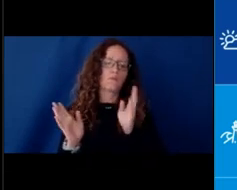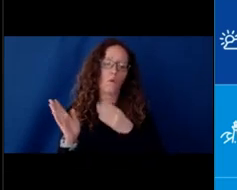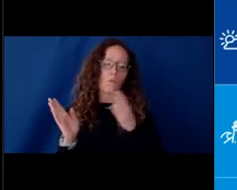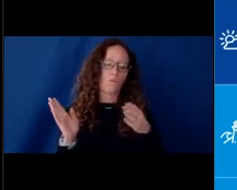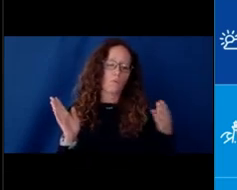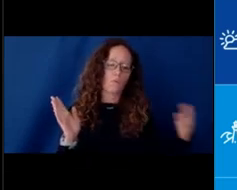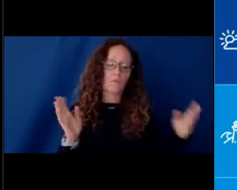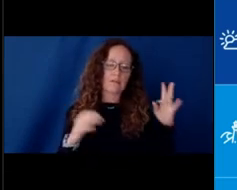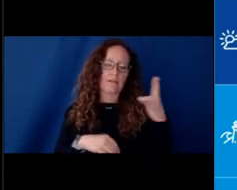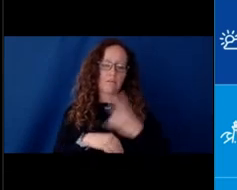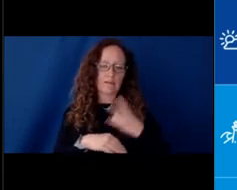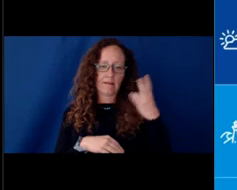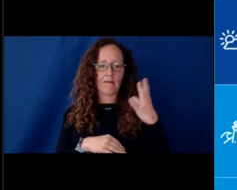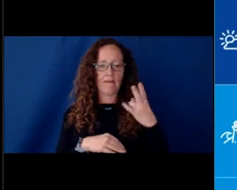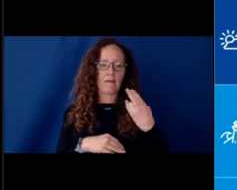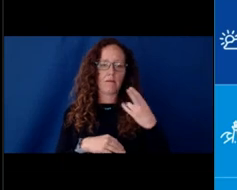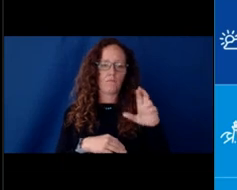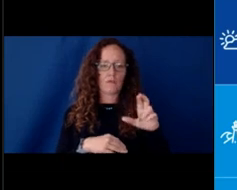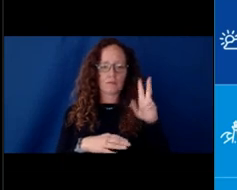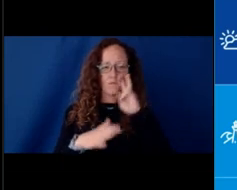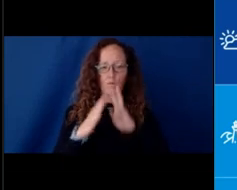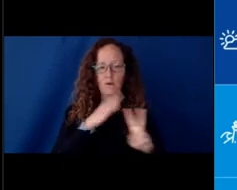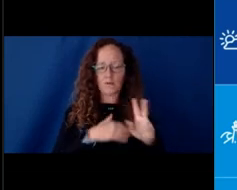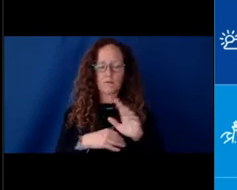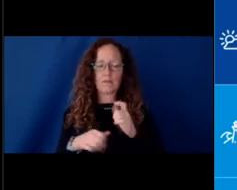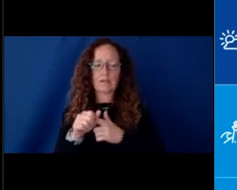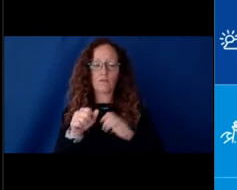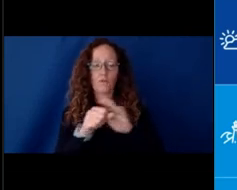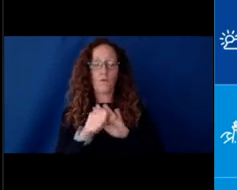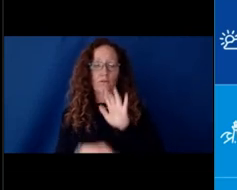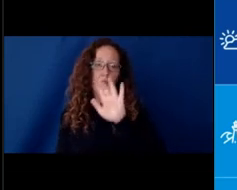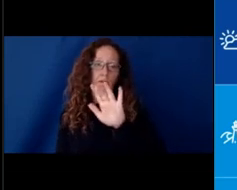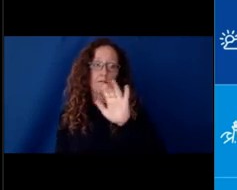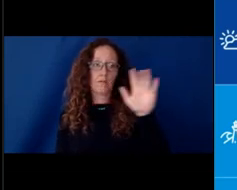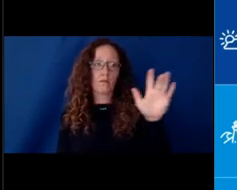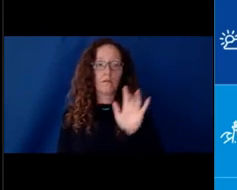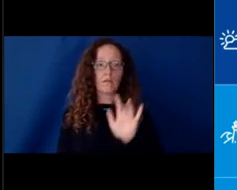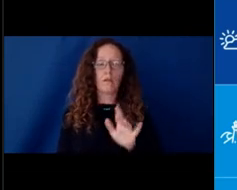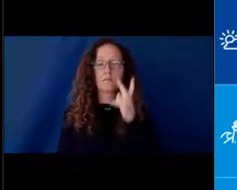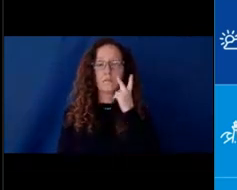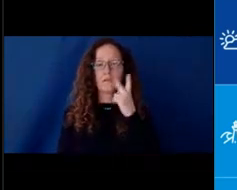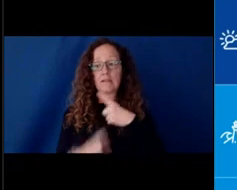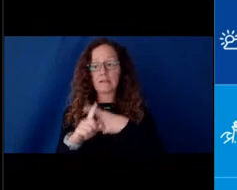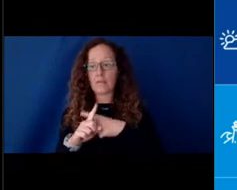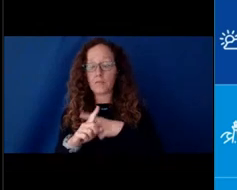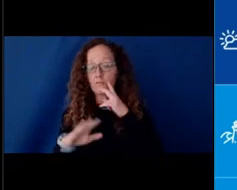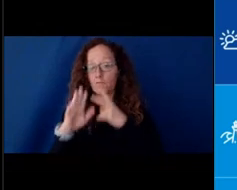on a location to get the forecast temperature and HeatRisk categories. You'll also find KML